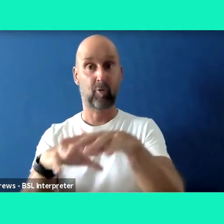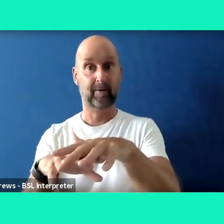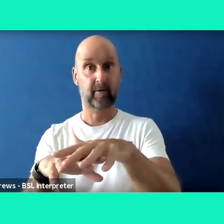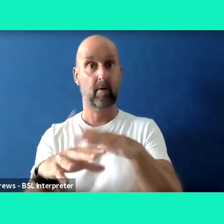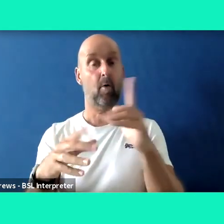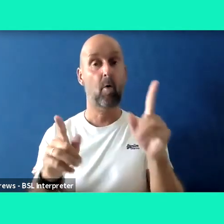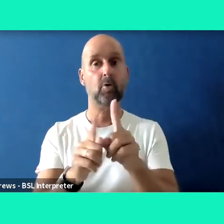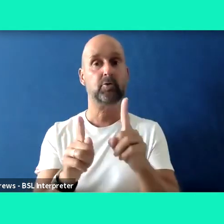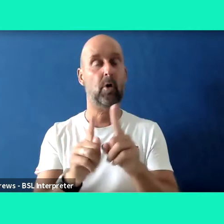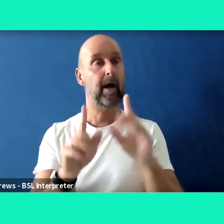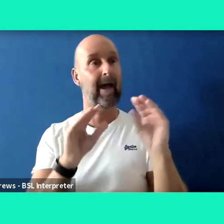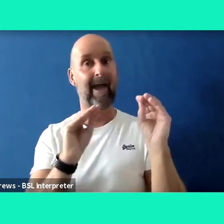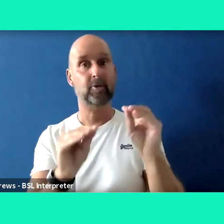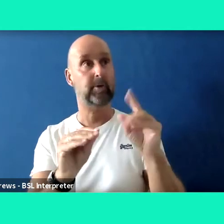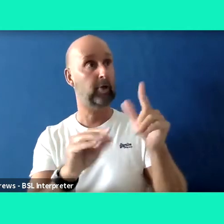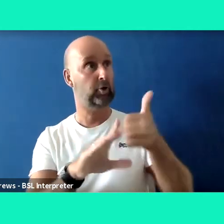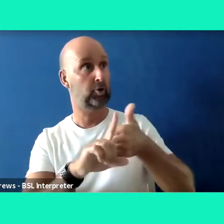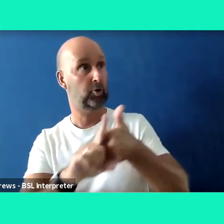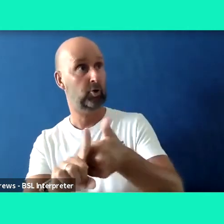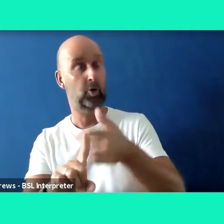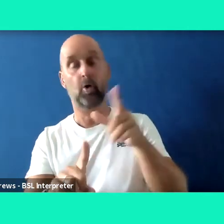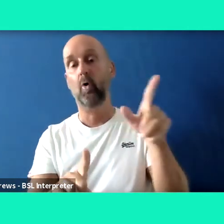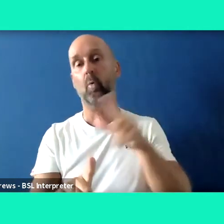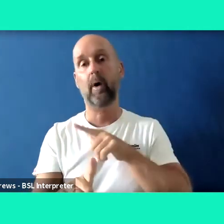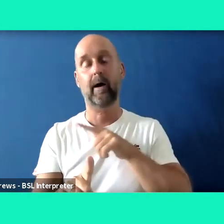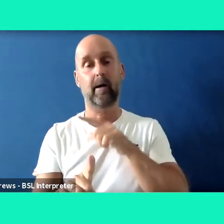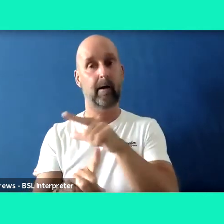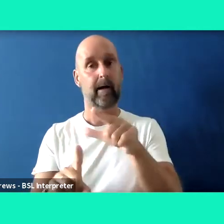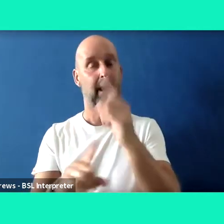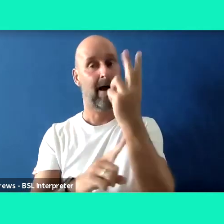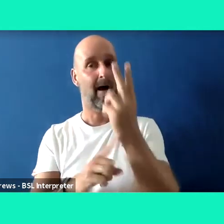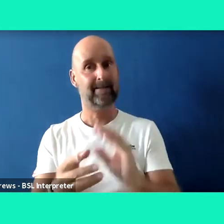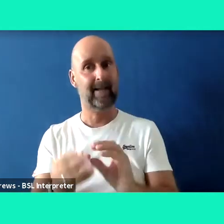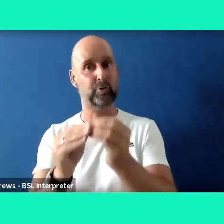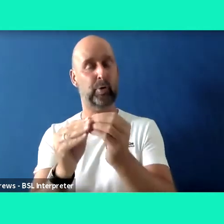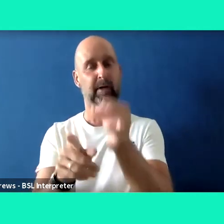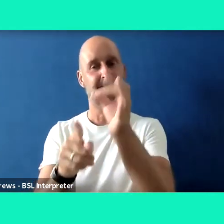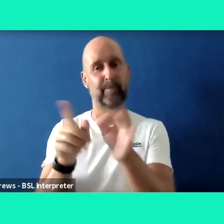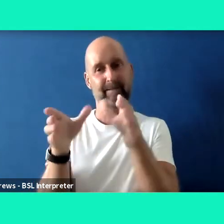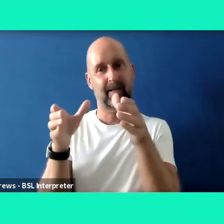as a whole is underpinned by the thinking that arts education specifically develops,